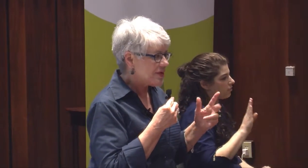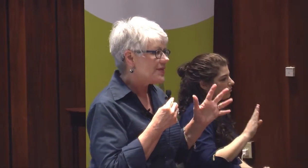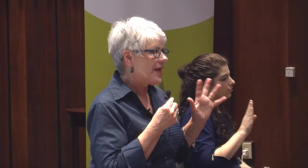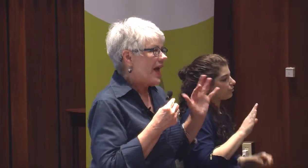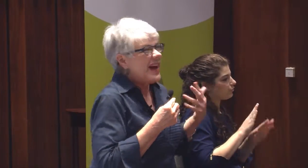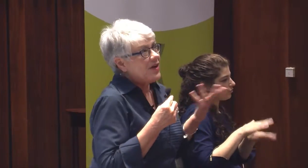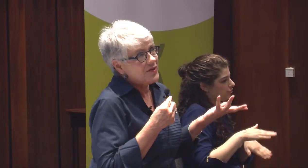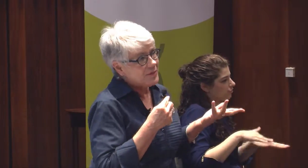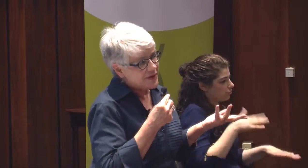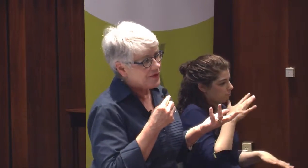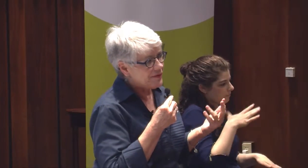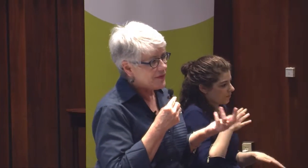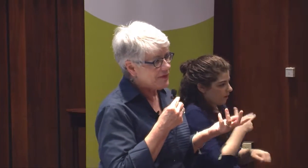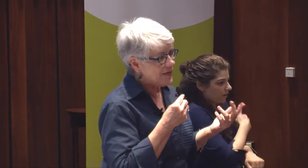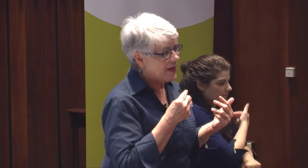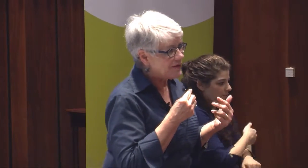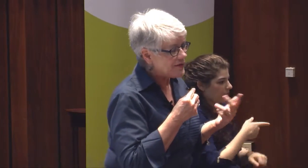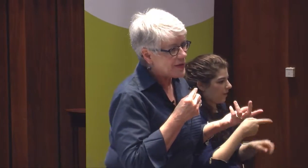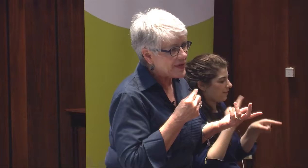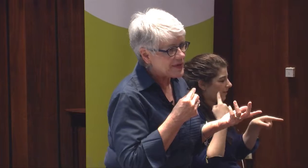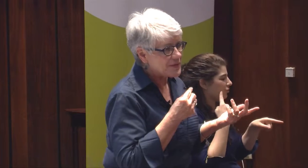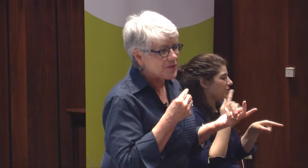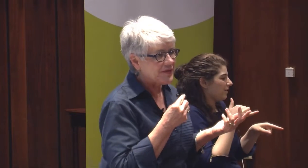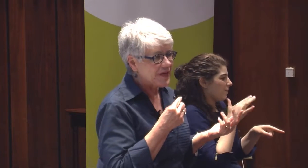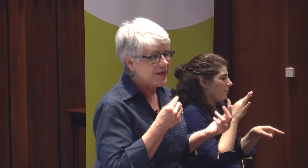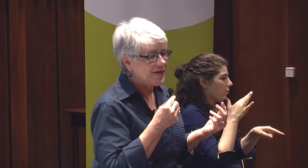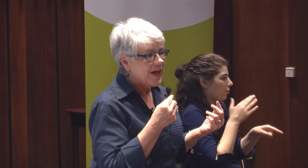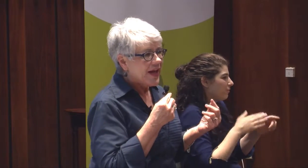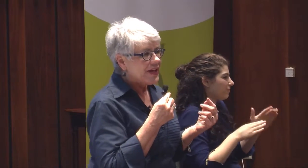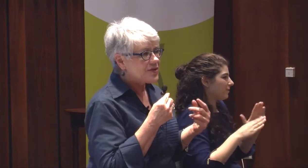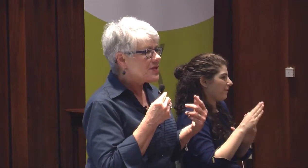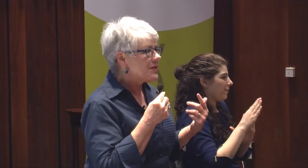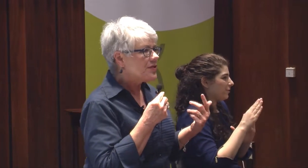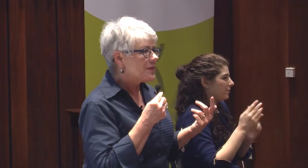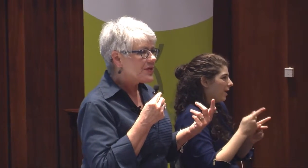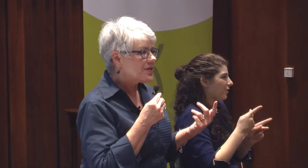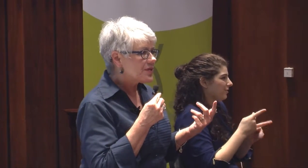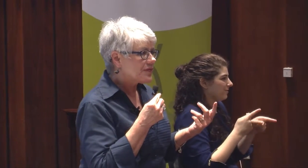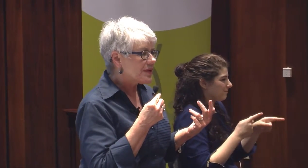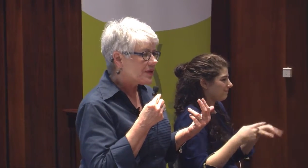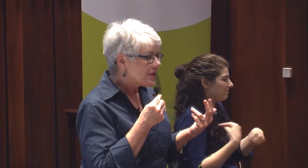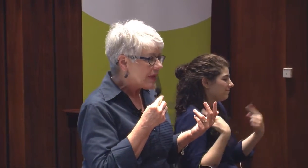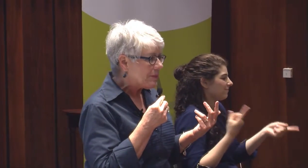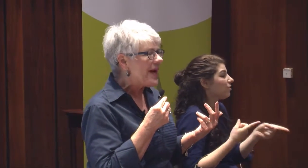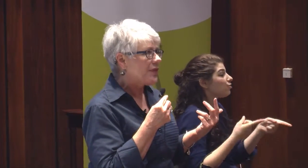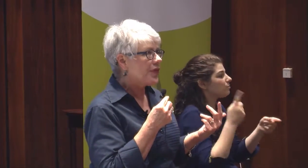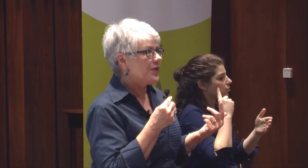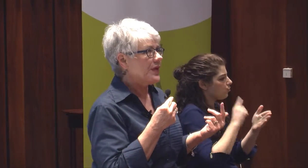she's... I call her the mother of of developmentally supportive care. And so she's been doing research for about 30